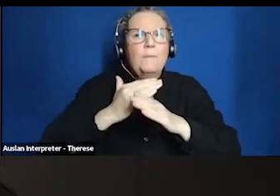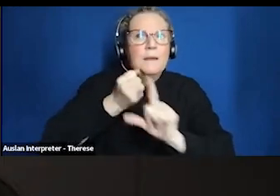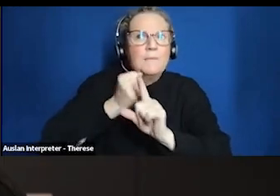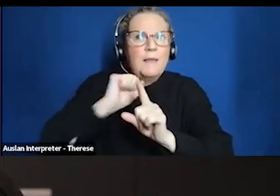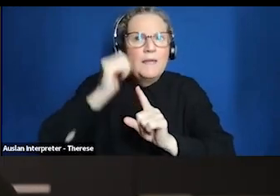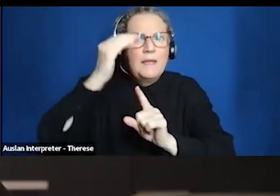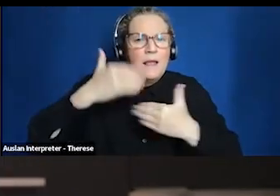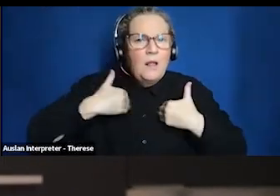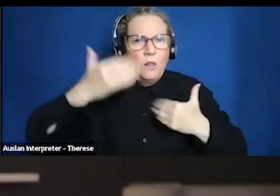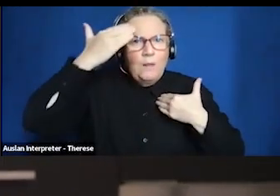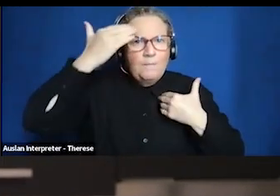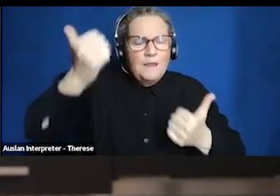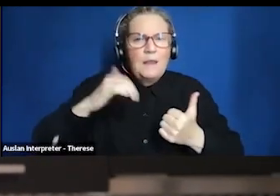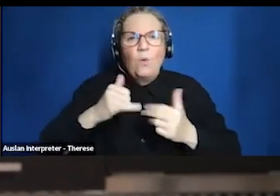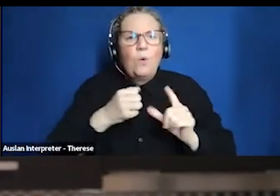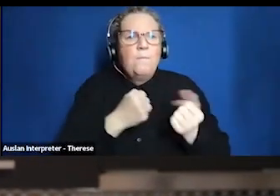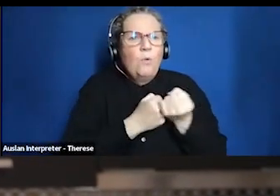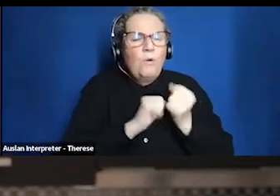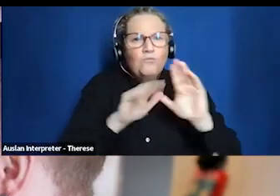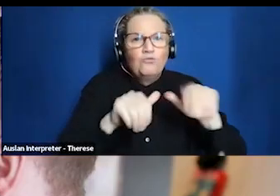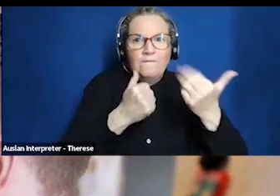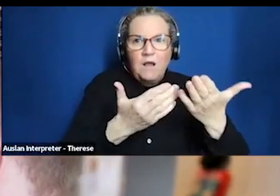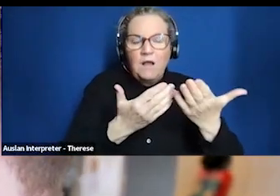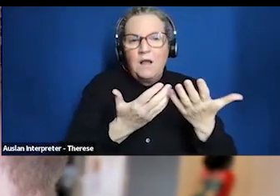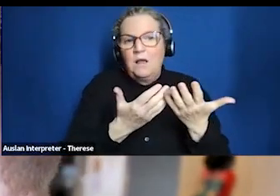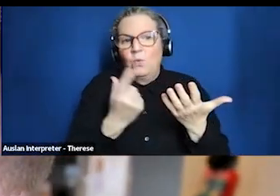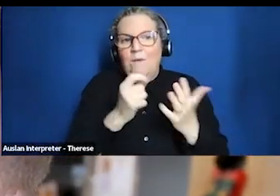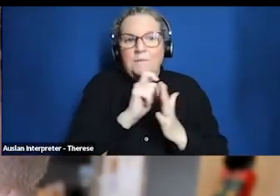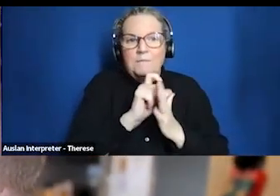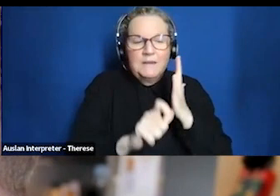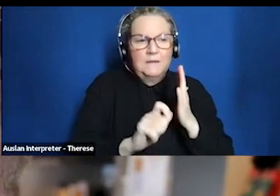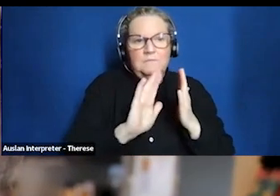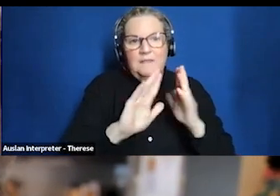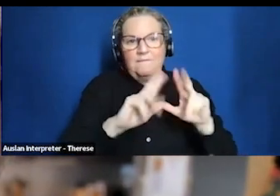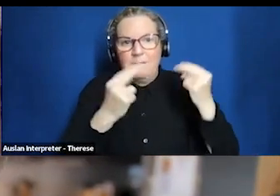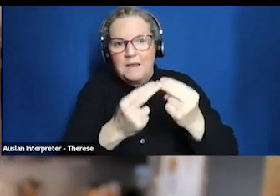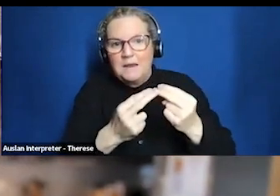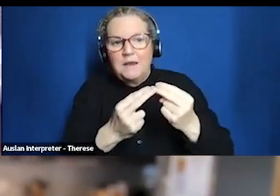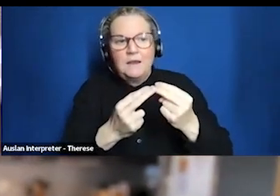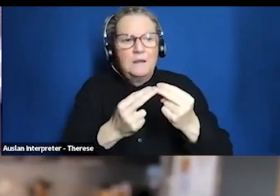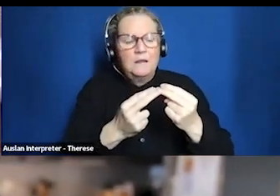or the extent to which the supports that are provided to people with disabilities and their families facilitate them becoming